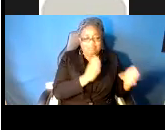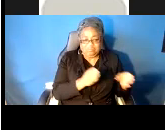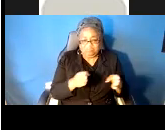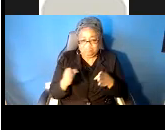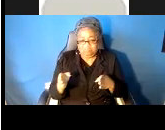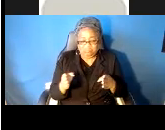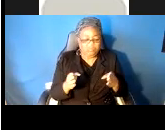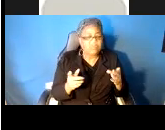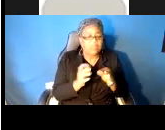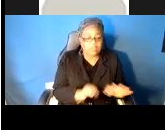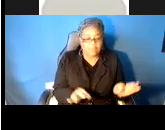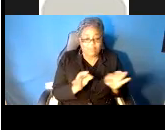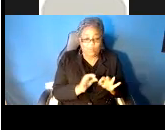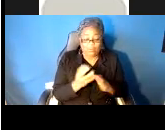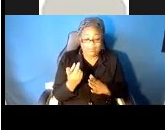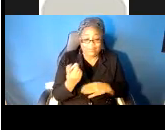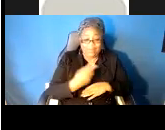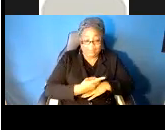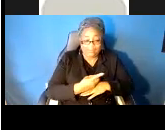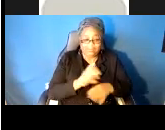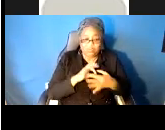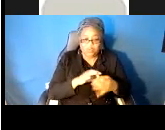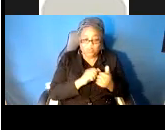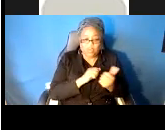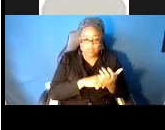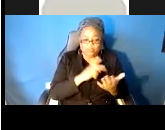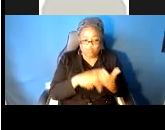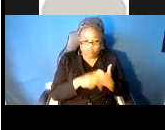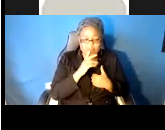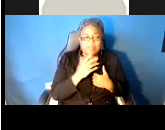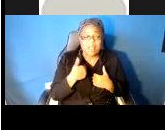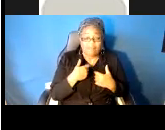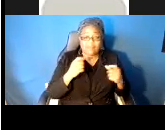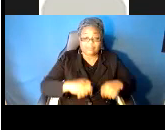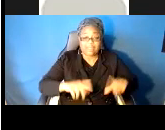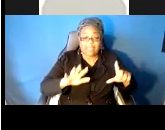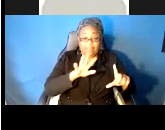with this grant program. It is shown in a table and I will read aloud the table from left to right.